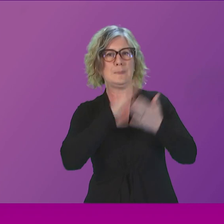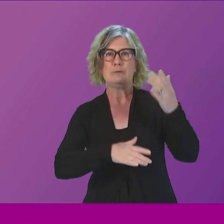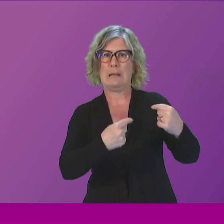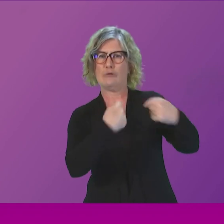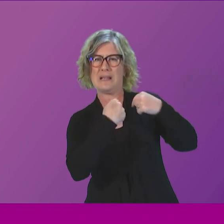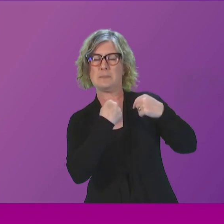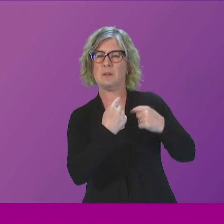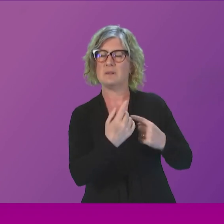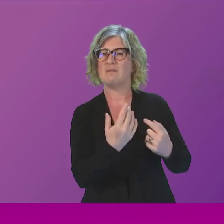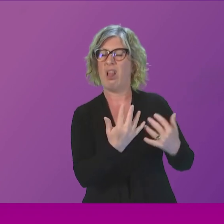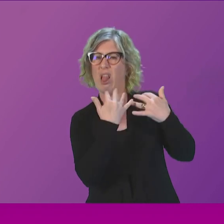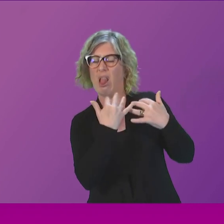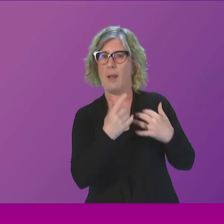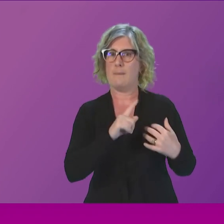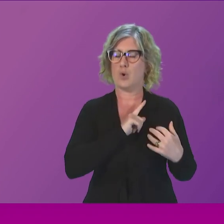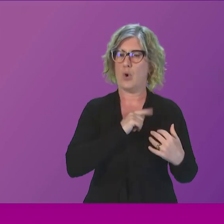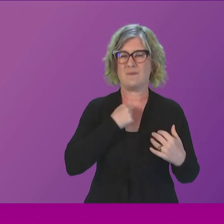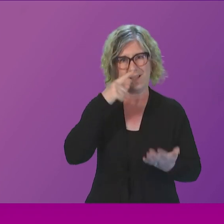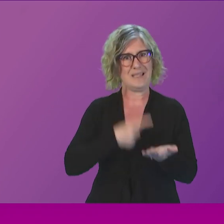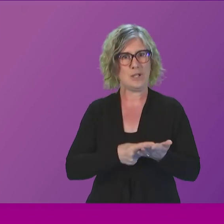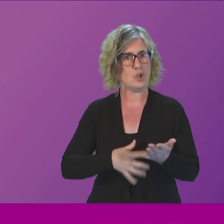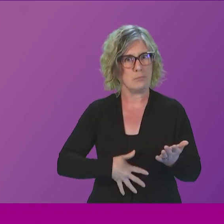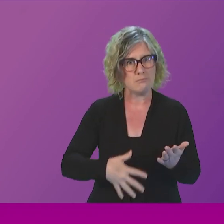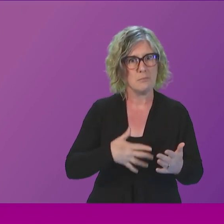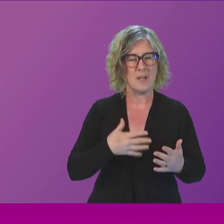influence as they access essential healthcare.